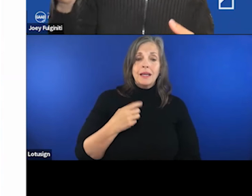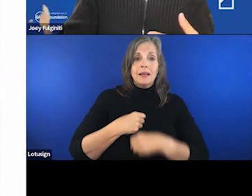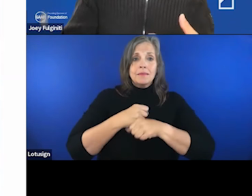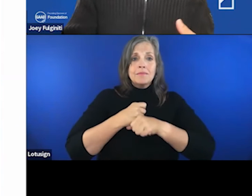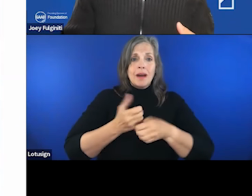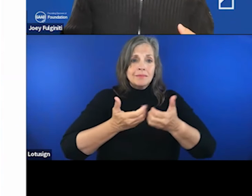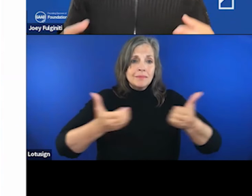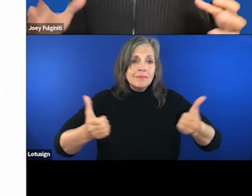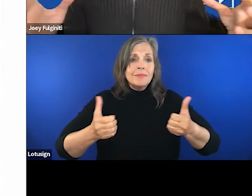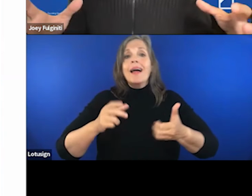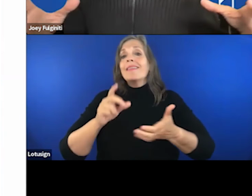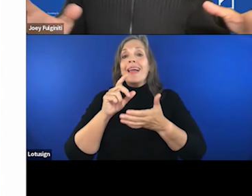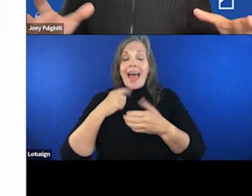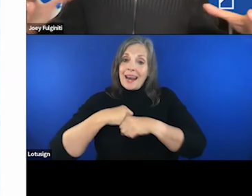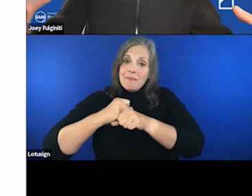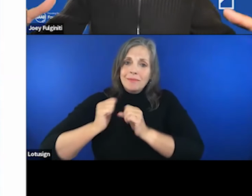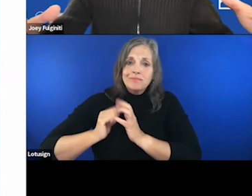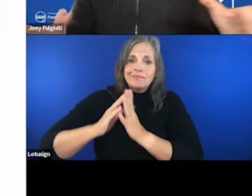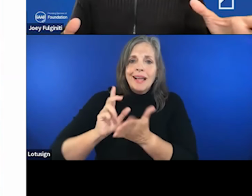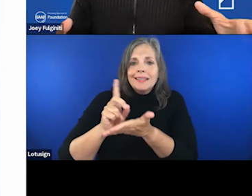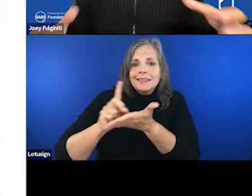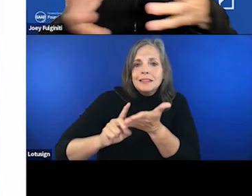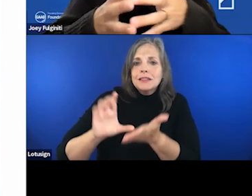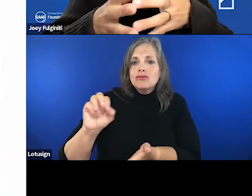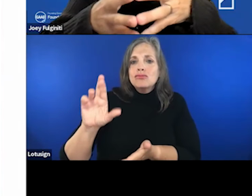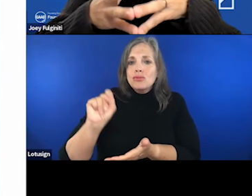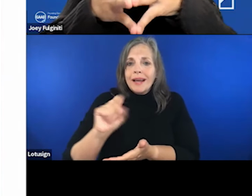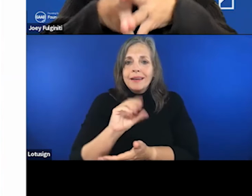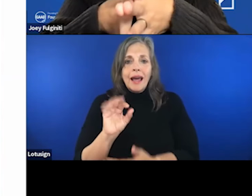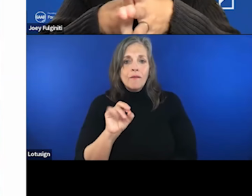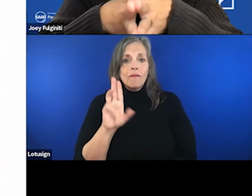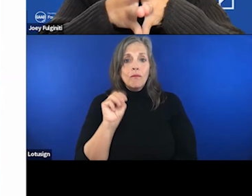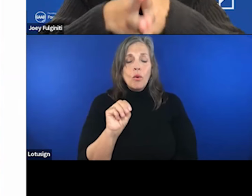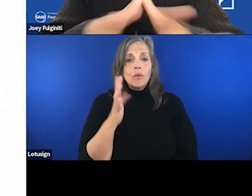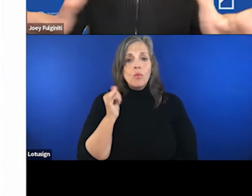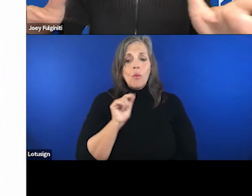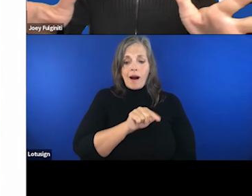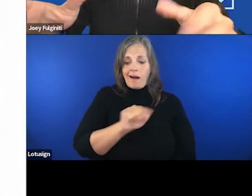forums so the designers from every project could get together and talk about anything they wanted